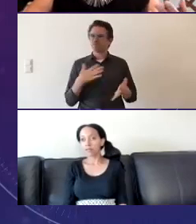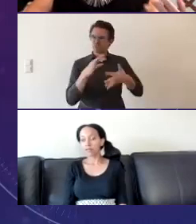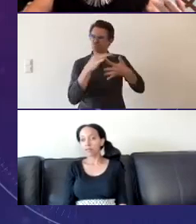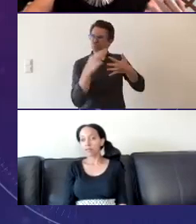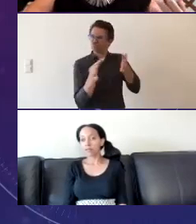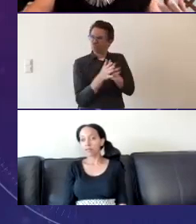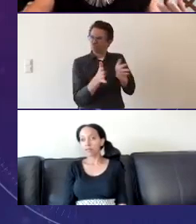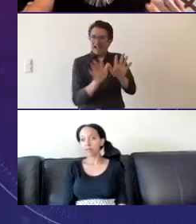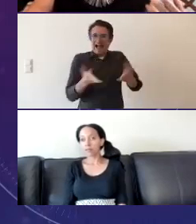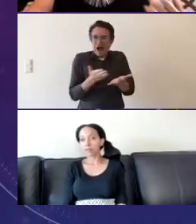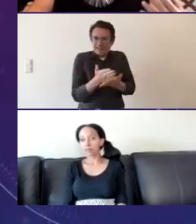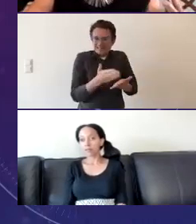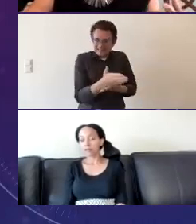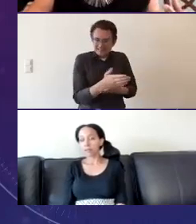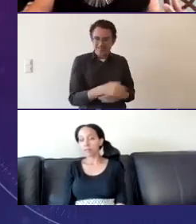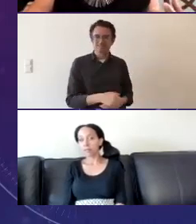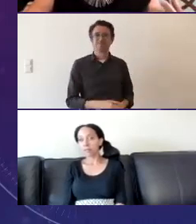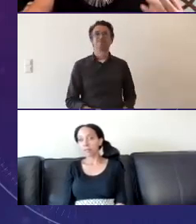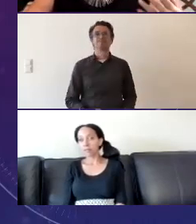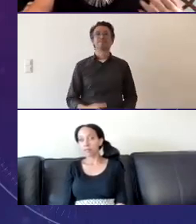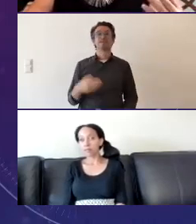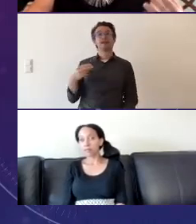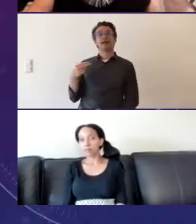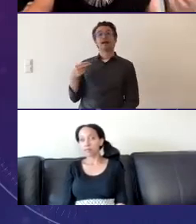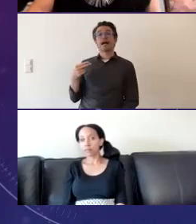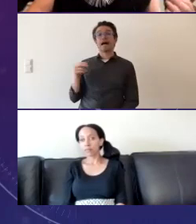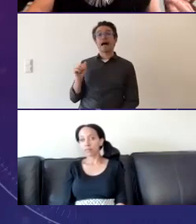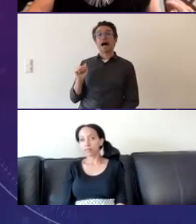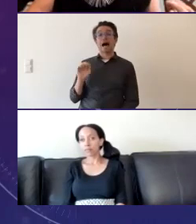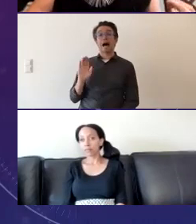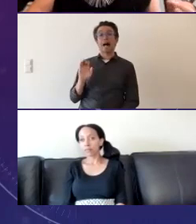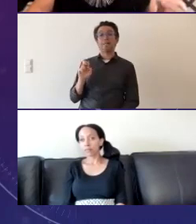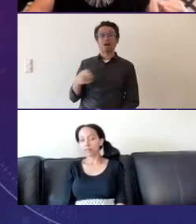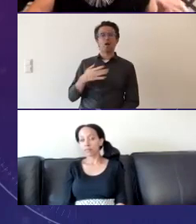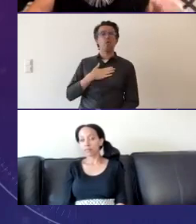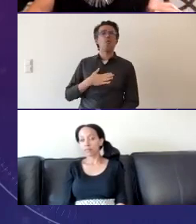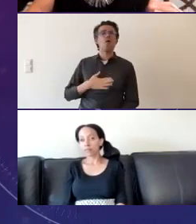she wants you to ask a question and to do that put your question in the Q&A box